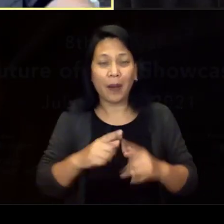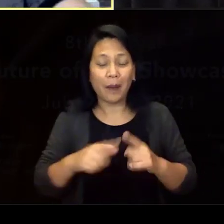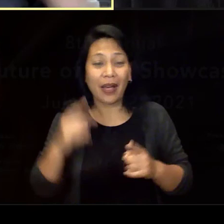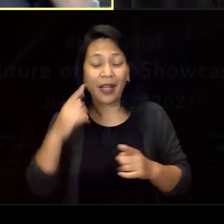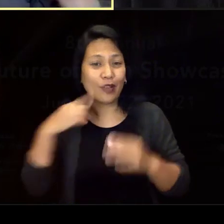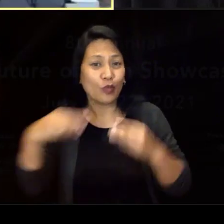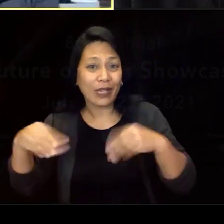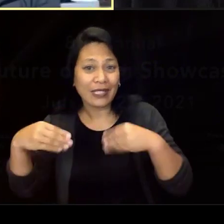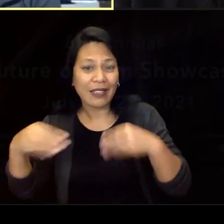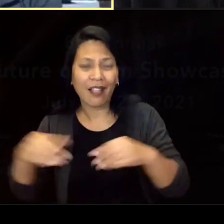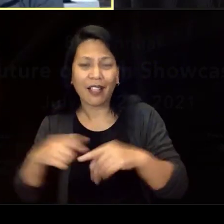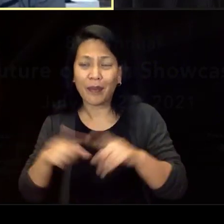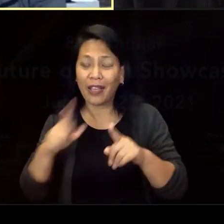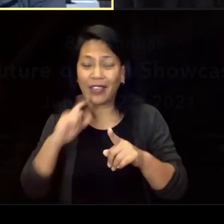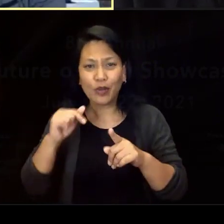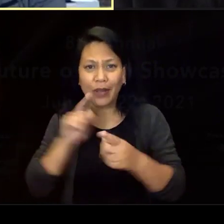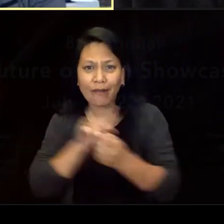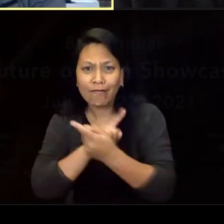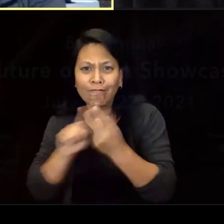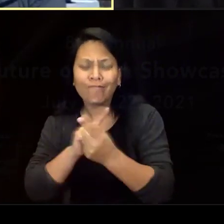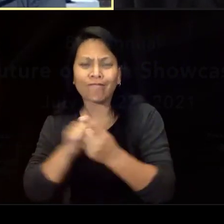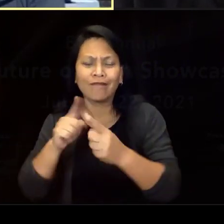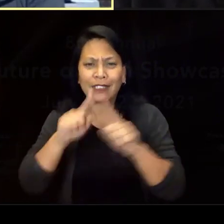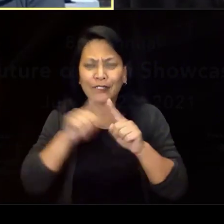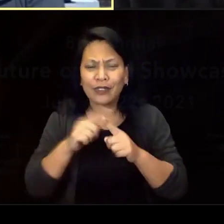whoever comes to the door and make them feel comfortable. So you learn it real quick.